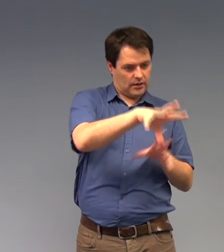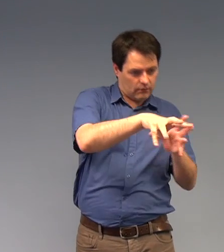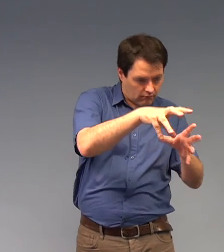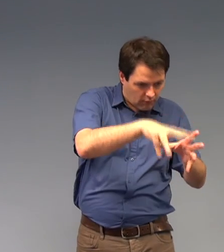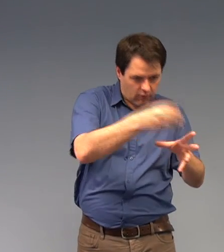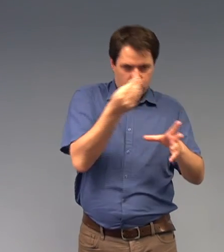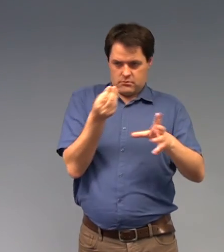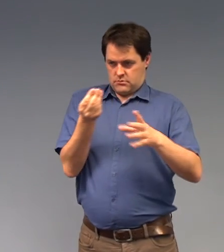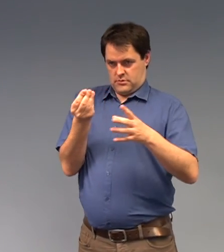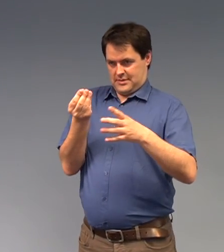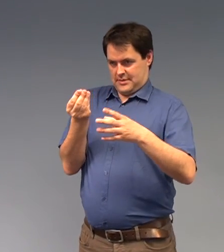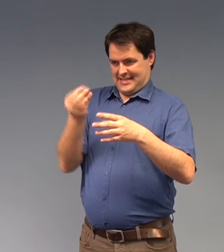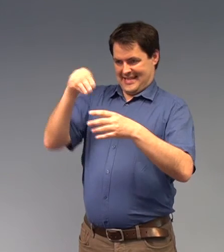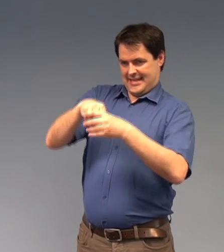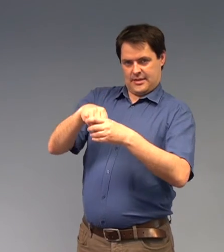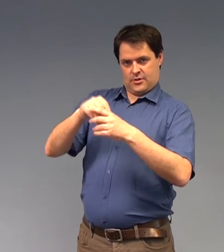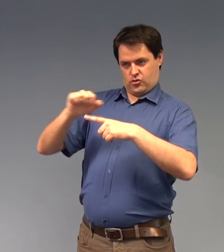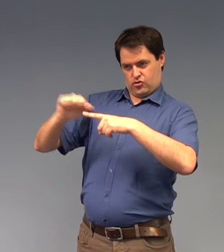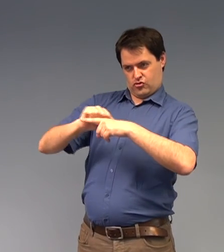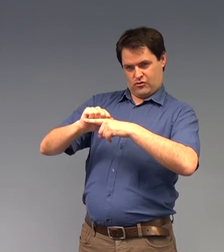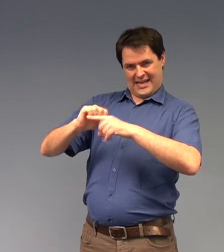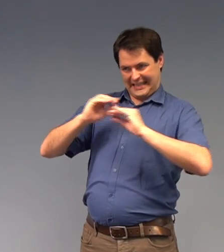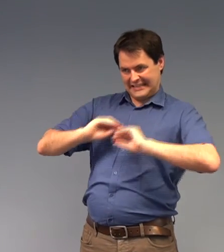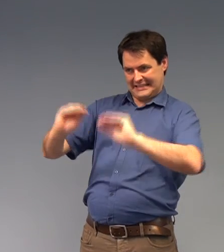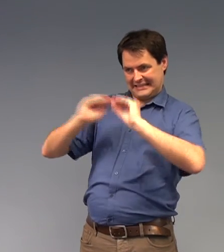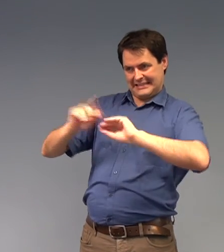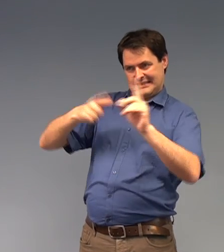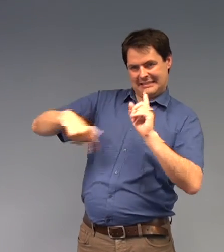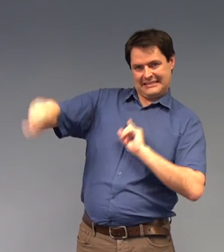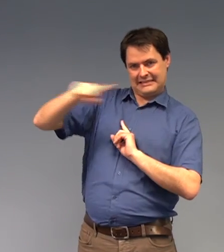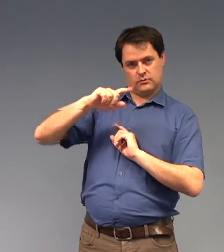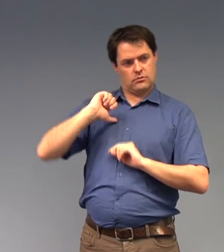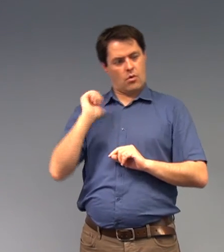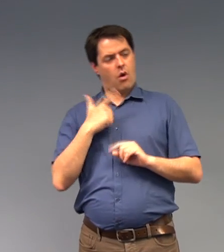I think it needs more analysis, and I think we also need to understand it better to include in training.